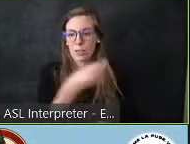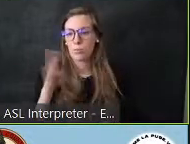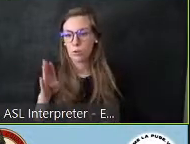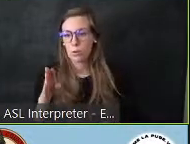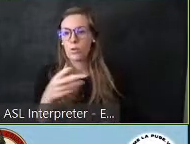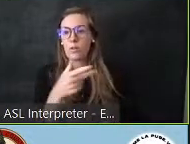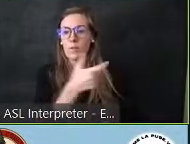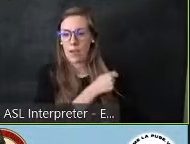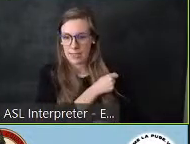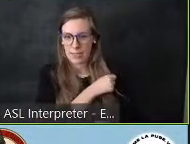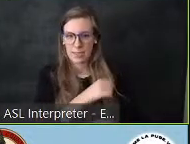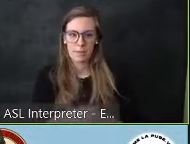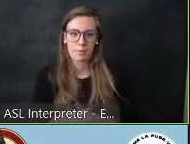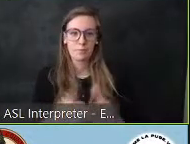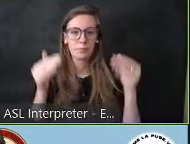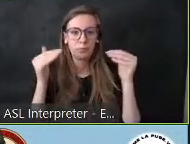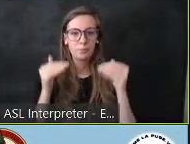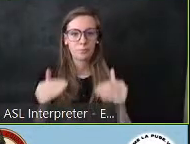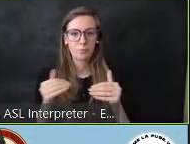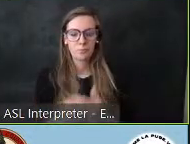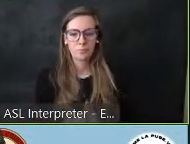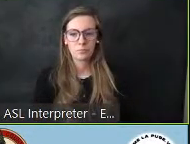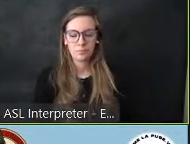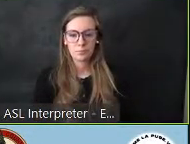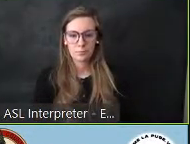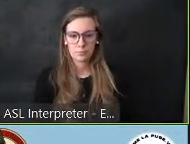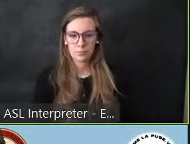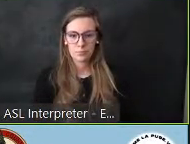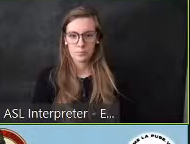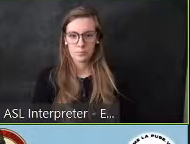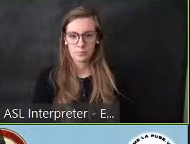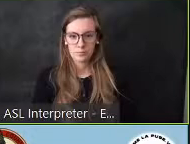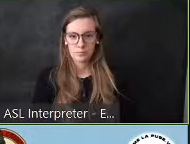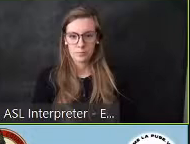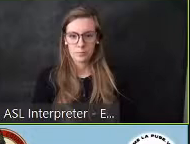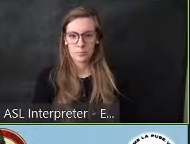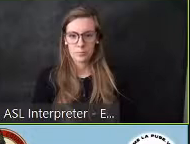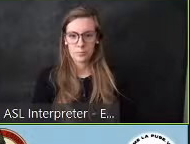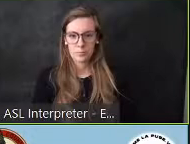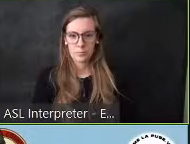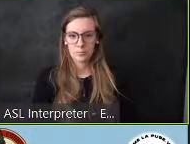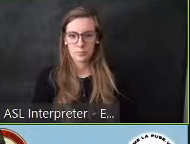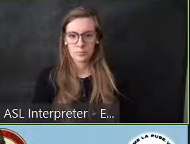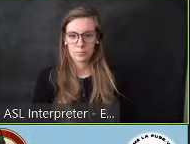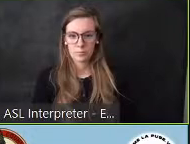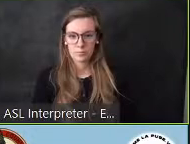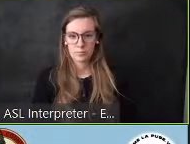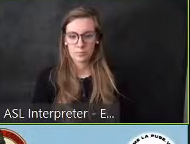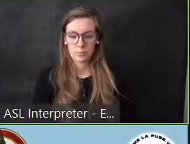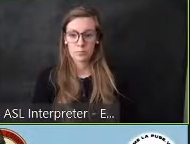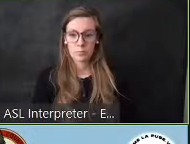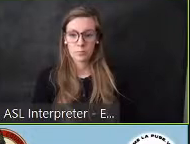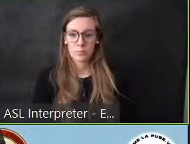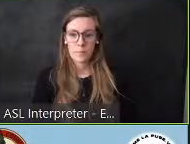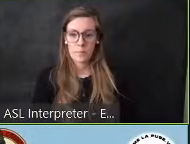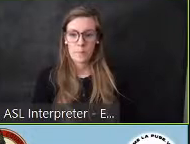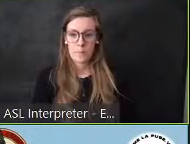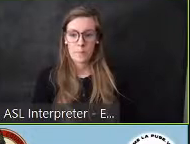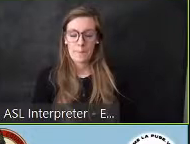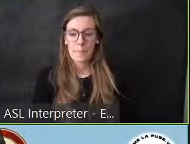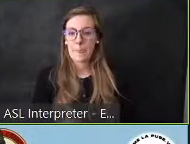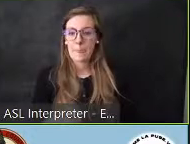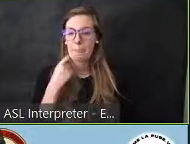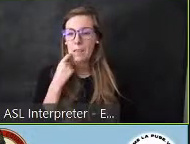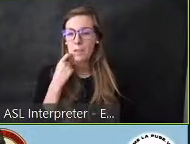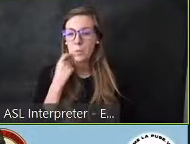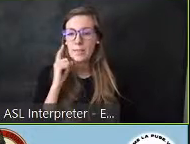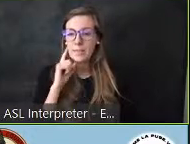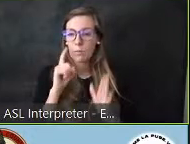And so right now recently with the we've seen an increase of some cases for